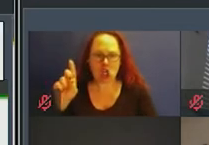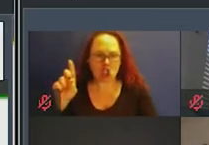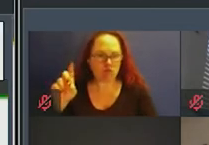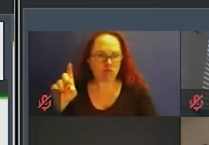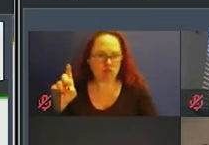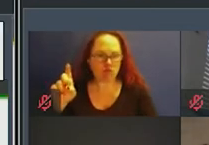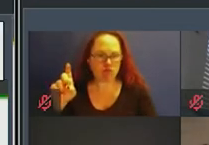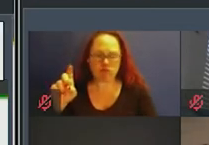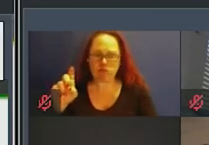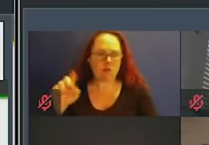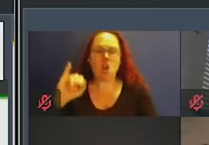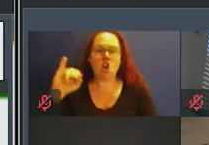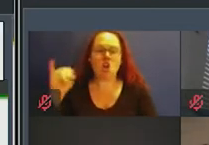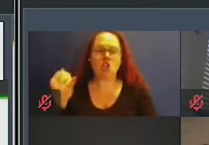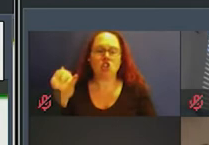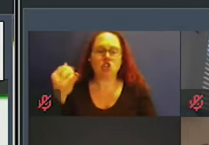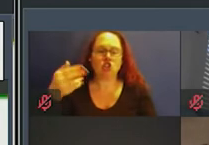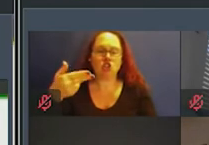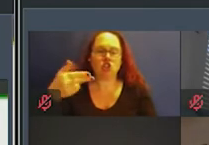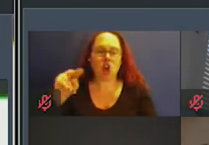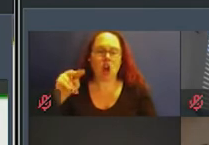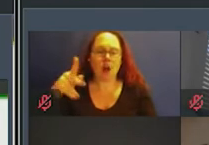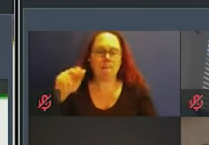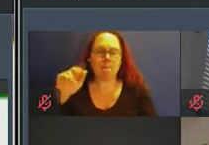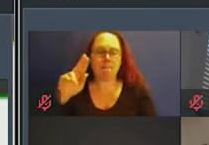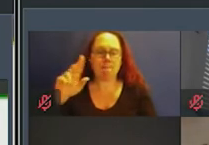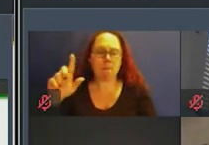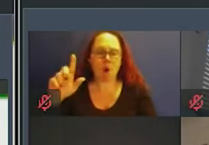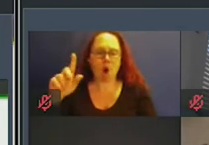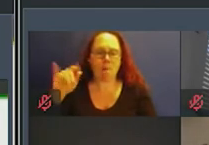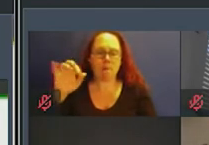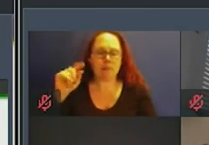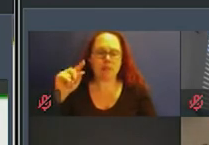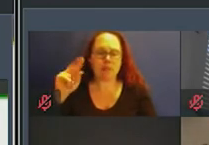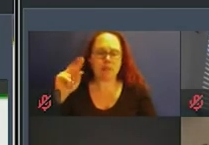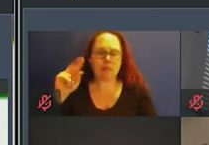Jean Paul Petite and Mr. Hurd, are you, is that you? Oh madam chair I'm Nelson